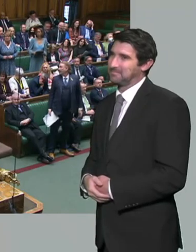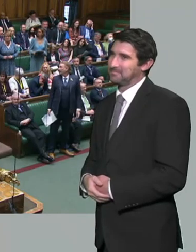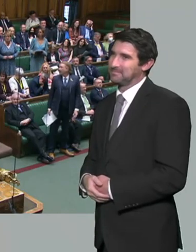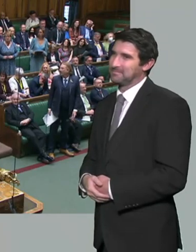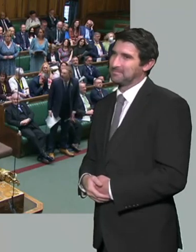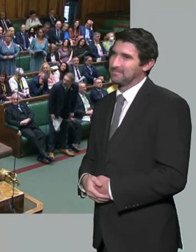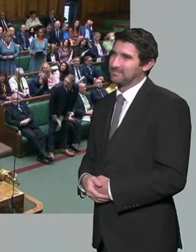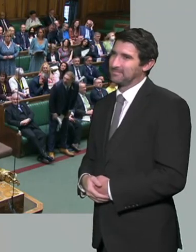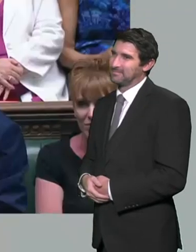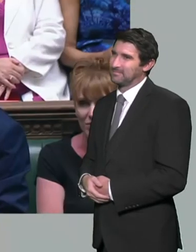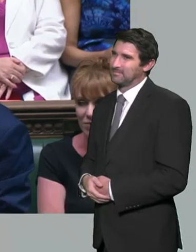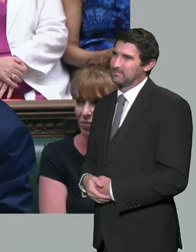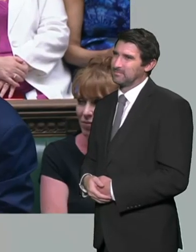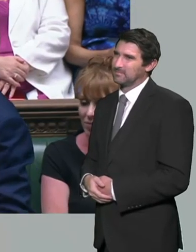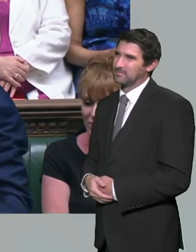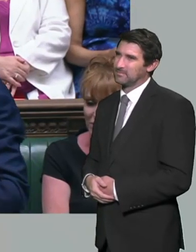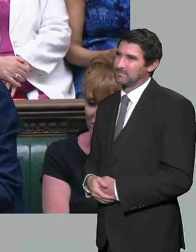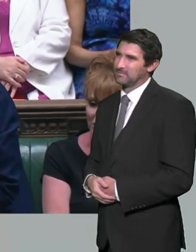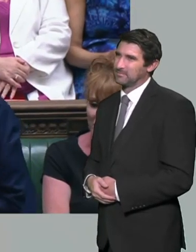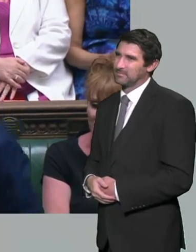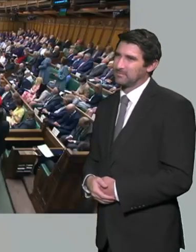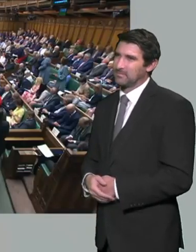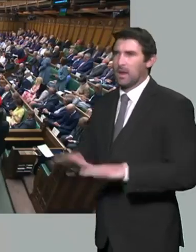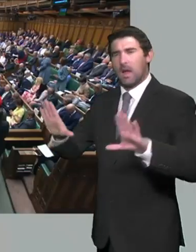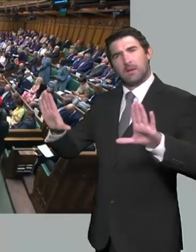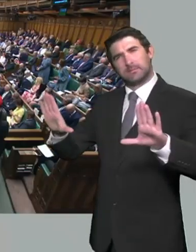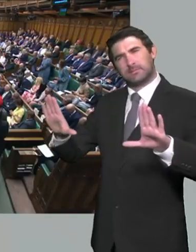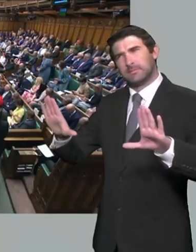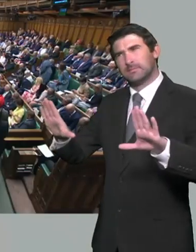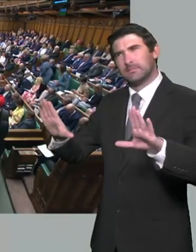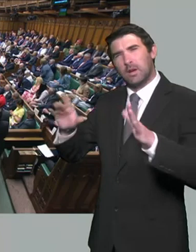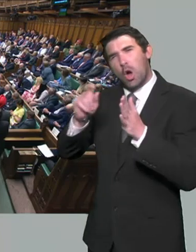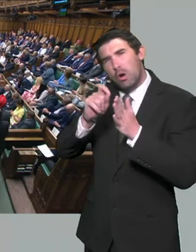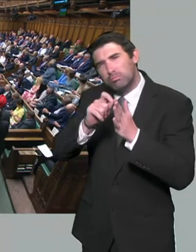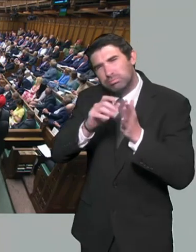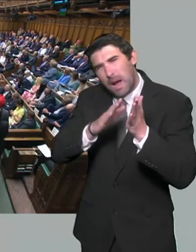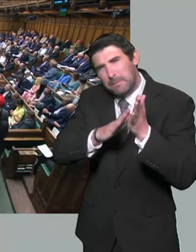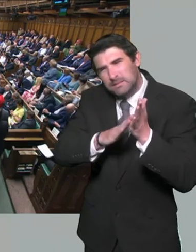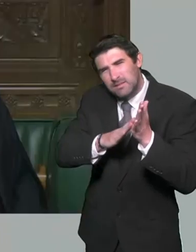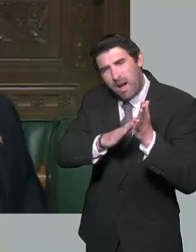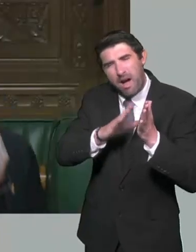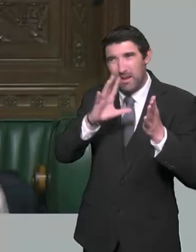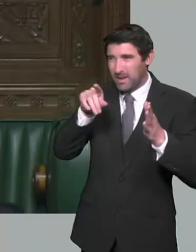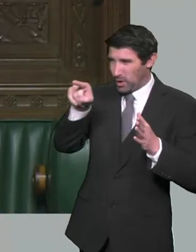Mr Speaker Just to remind the Prime Minister—he seems to have forgotten—it is Prime Minister’s questions, not Opposition questions.